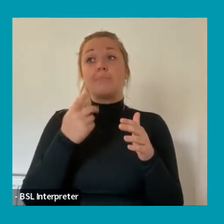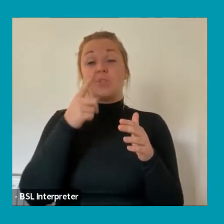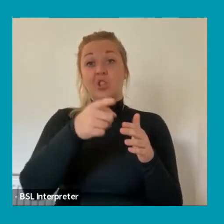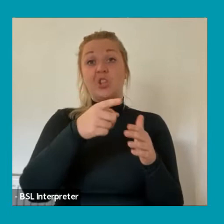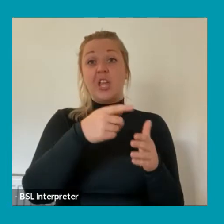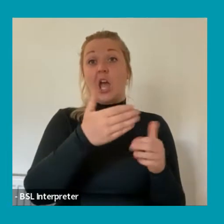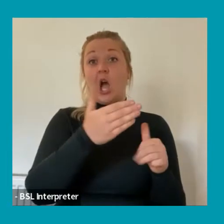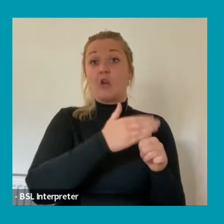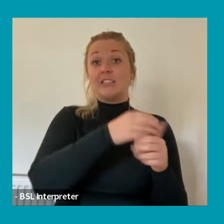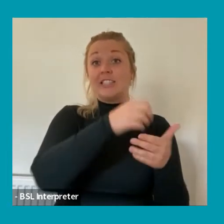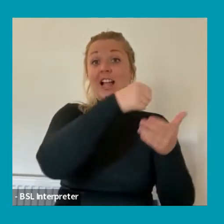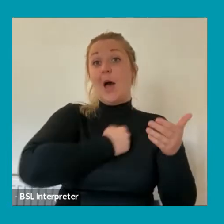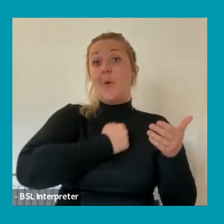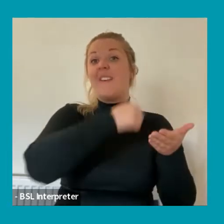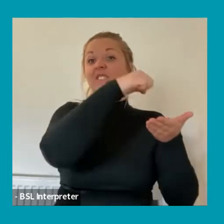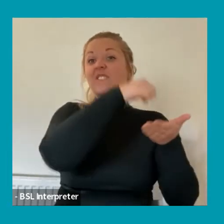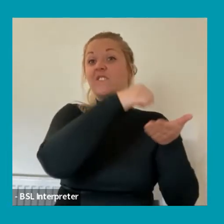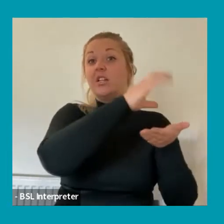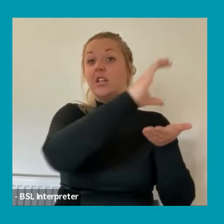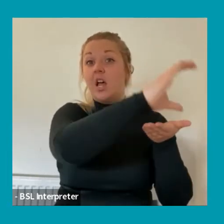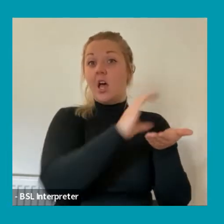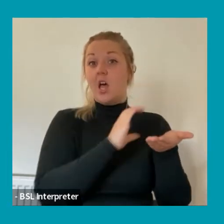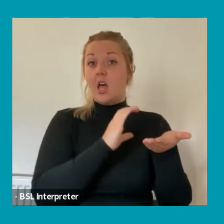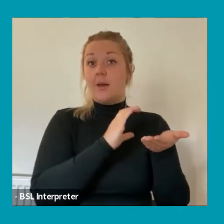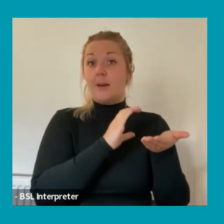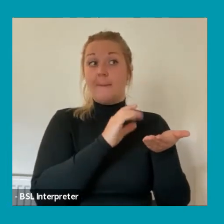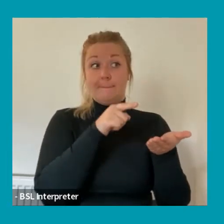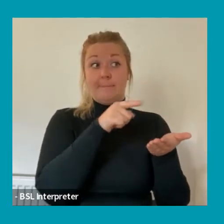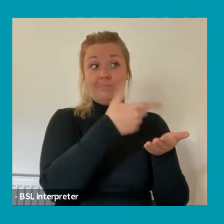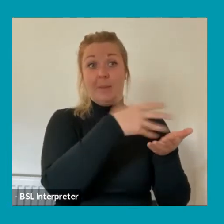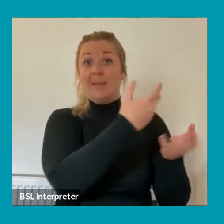disabled people, who had never heard of Evenbreak. So we could get their perspective, as well.